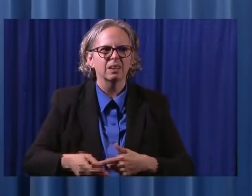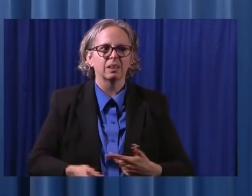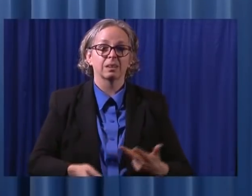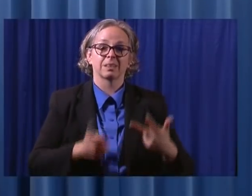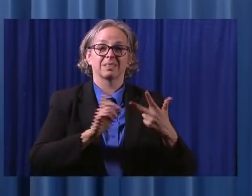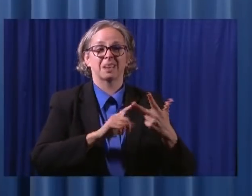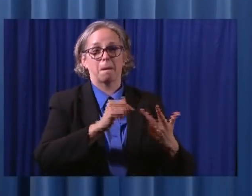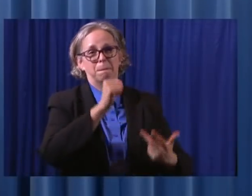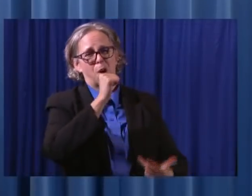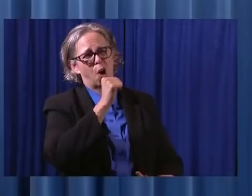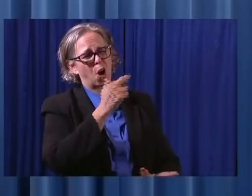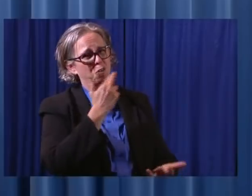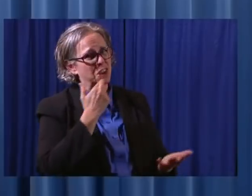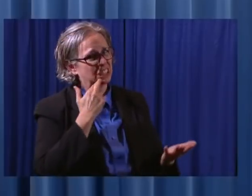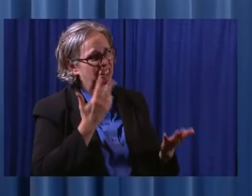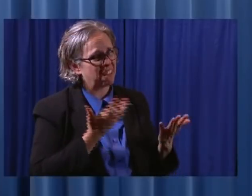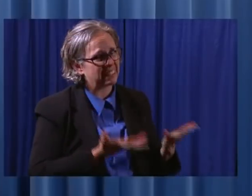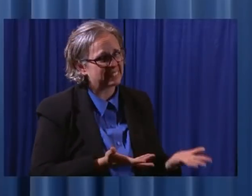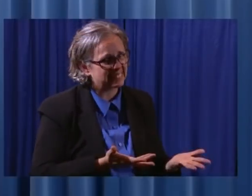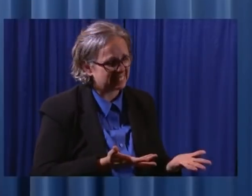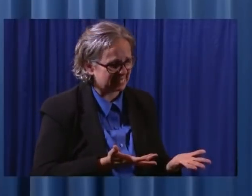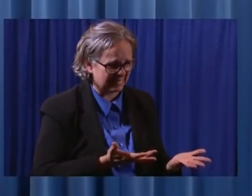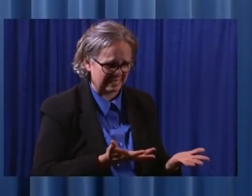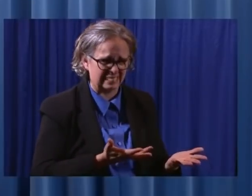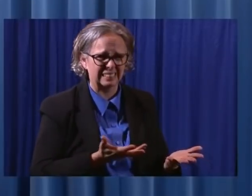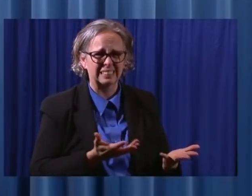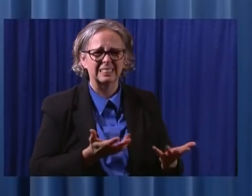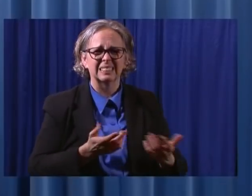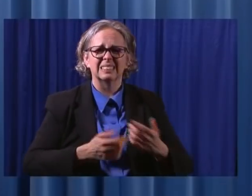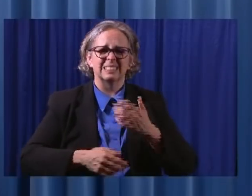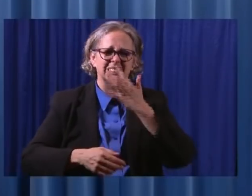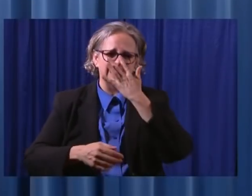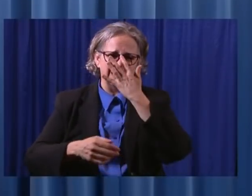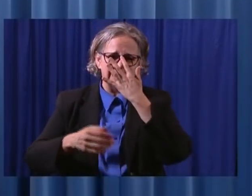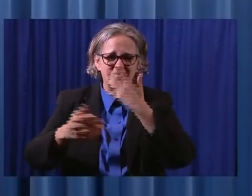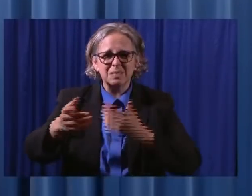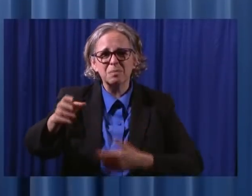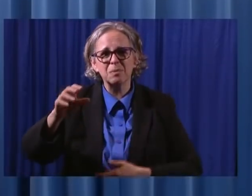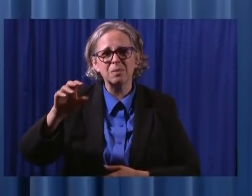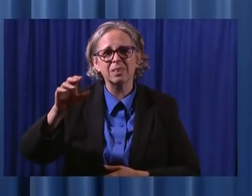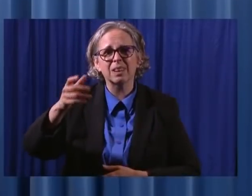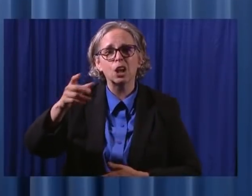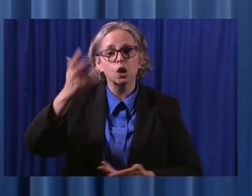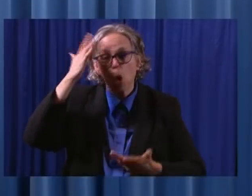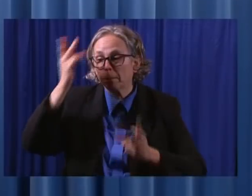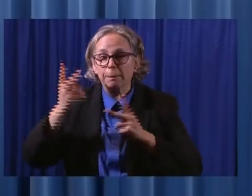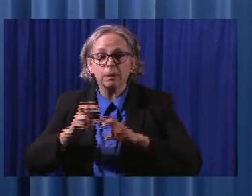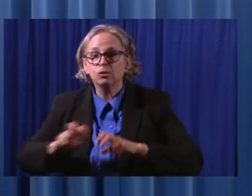ARE DOING A PHENOMENAL JOB AND IN SOME WORKPLACES IT IS SPREADING. IT IS SPREADING IN BARS AND